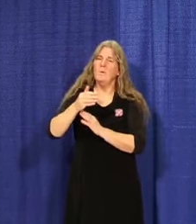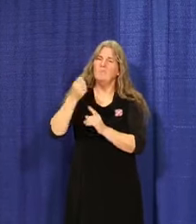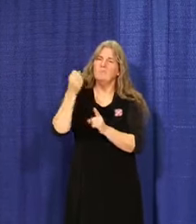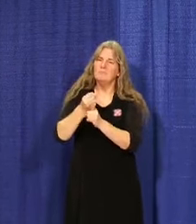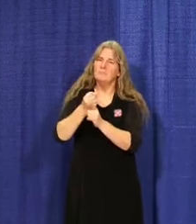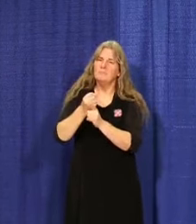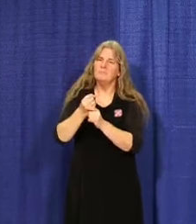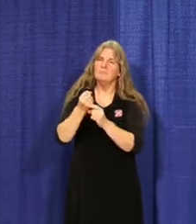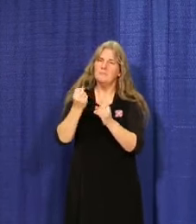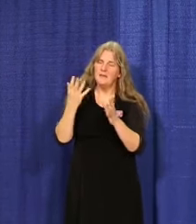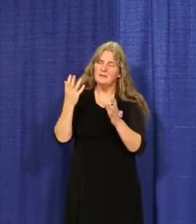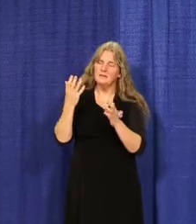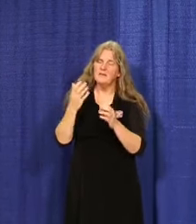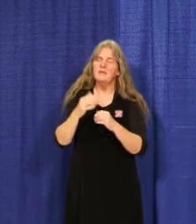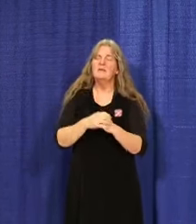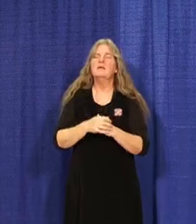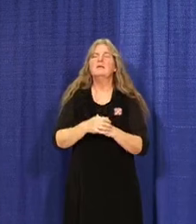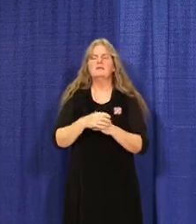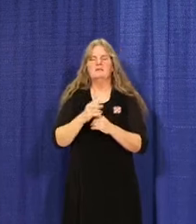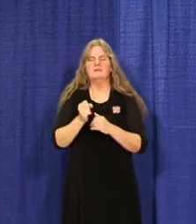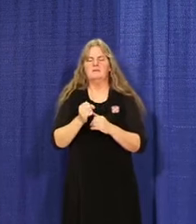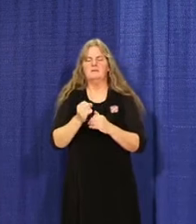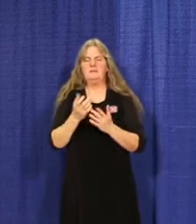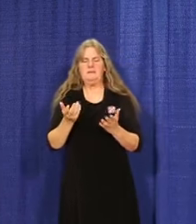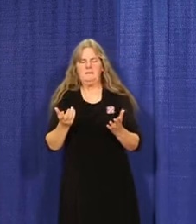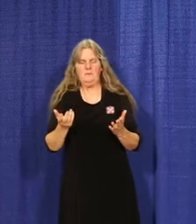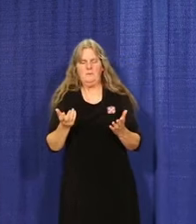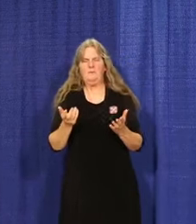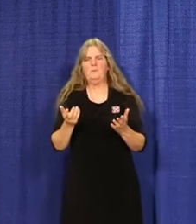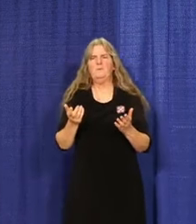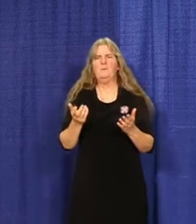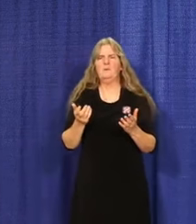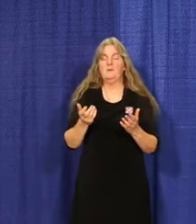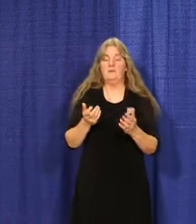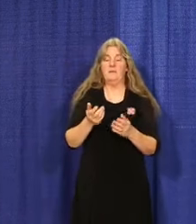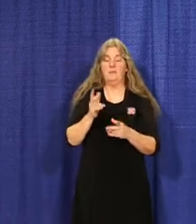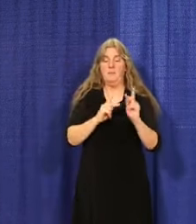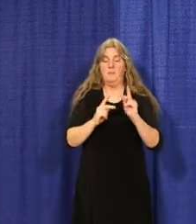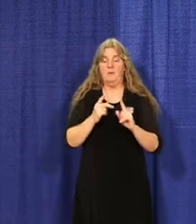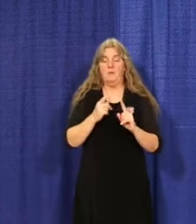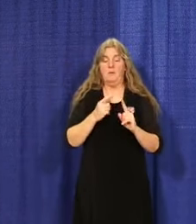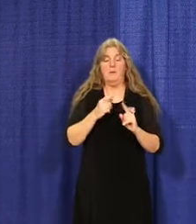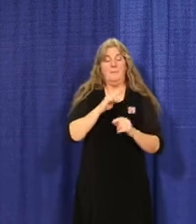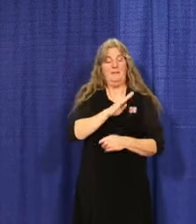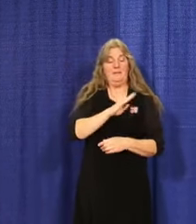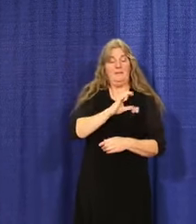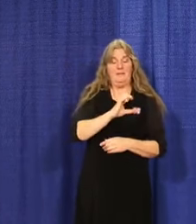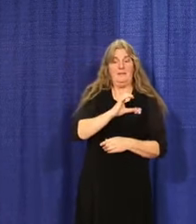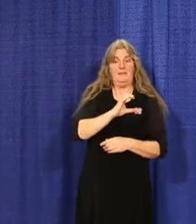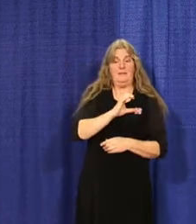open to a bigger jurisdiction in we really did not see the numbers of people that came up from BC compared to last year.